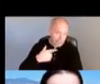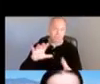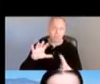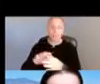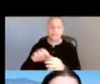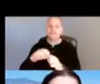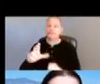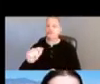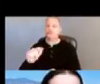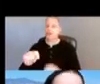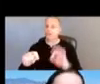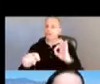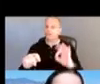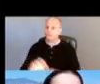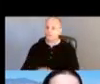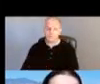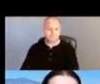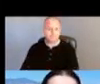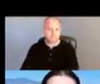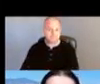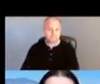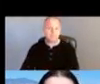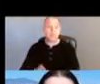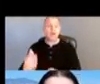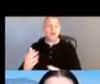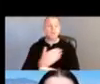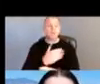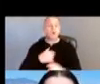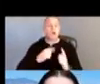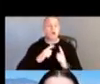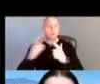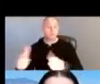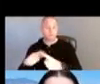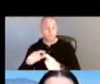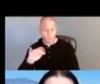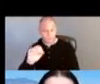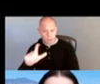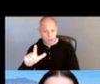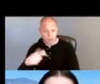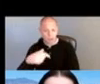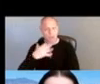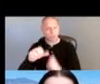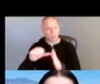Before I hand this back to Michael, I do want to highlight a resource that ODEP and the